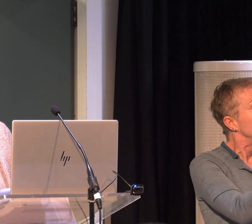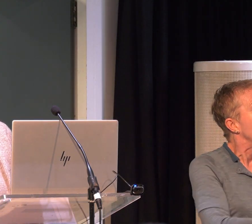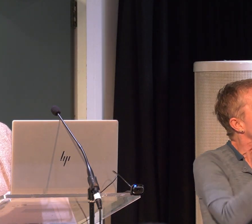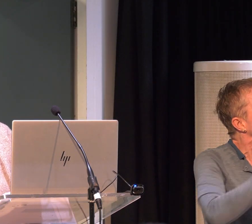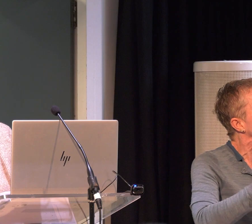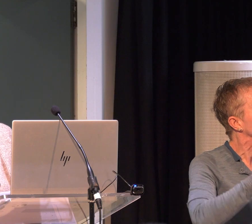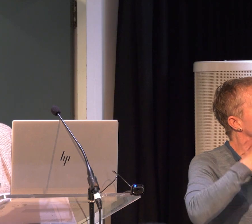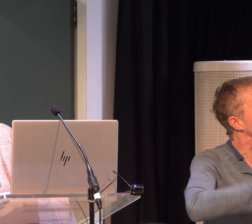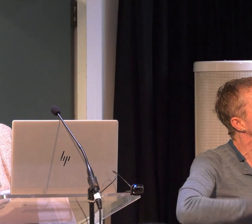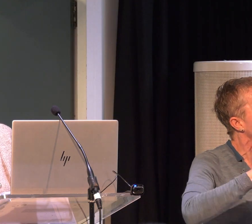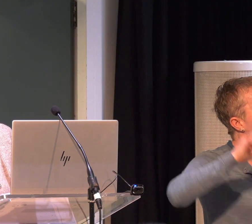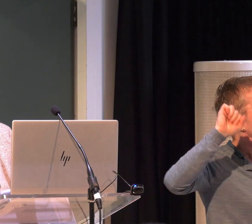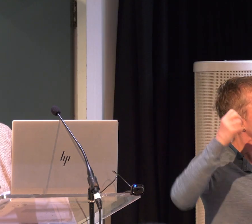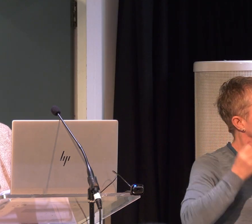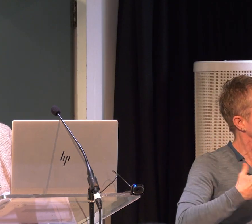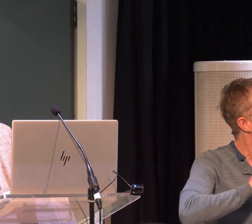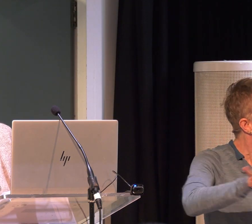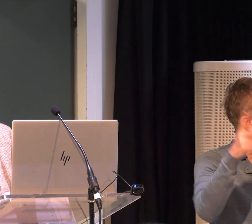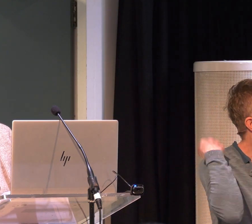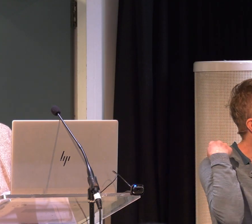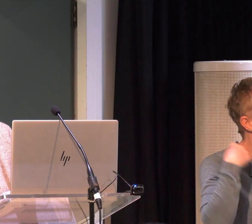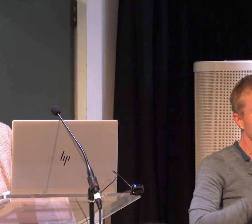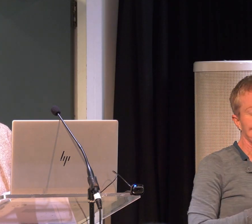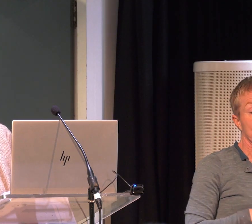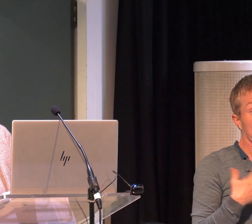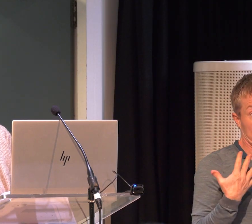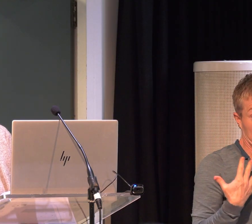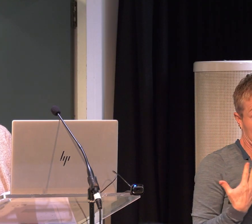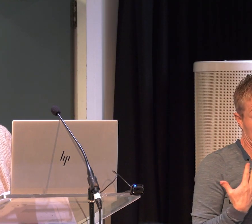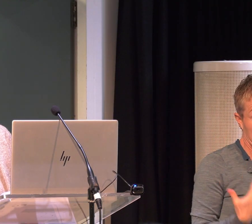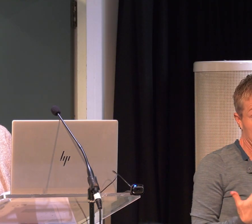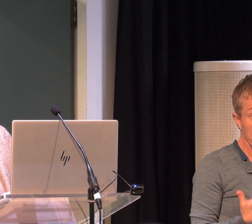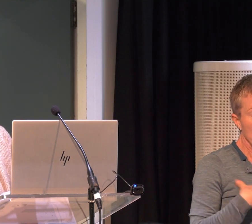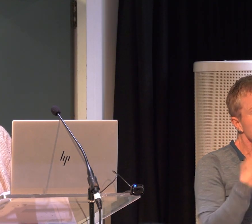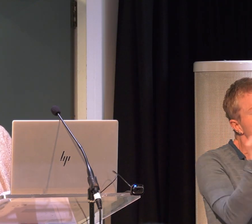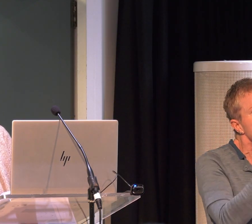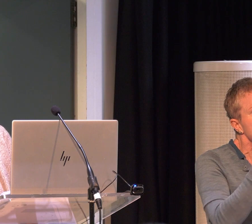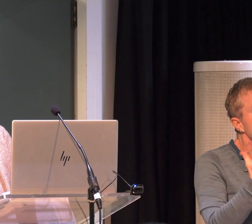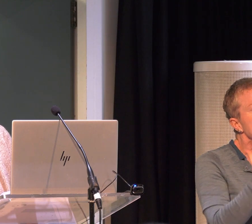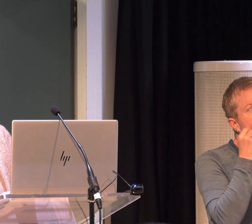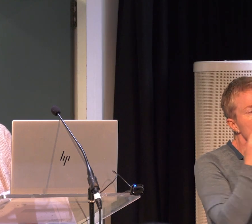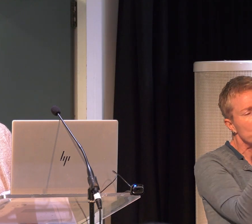But we're here today to reflect on the learnings of the SENsory Atelier, and to share with you our findings.